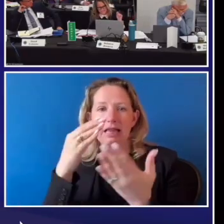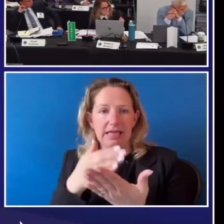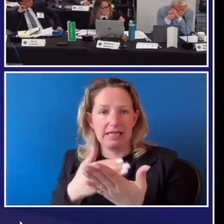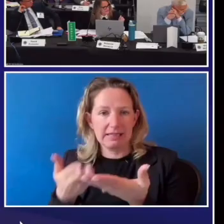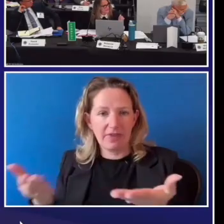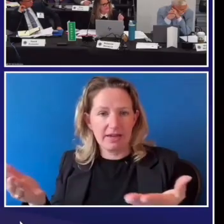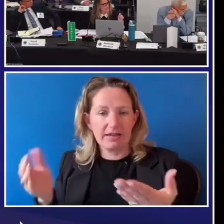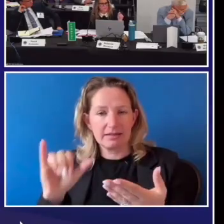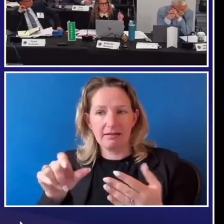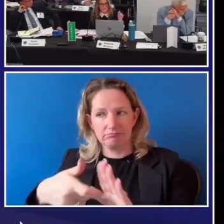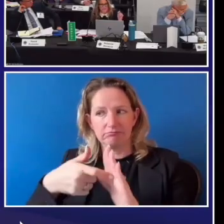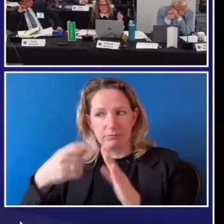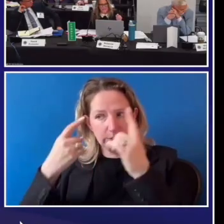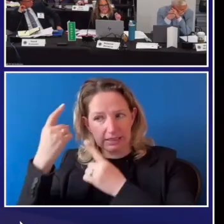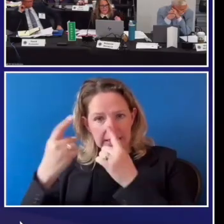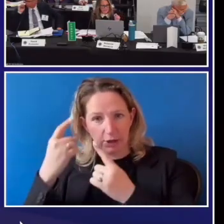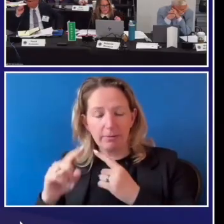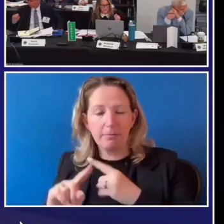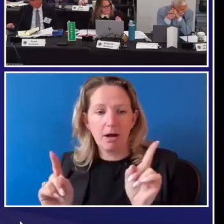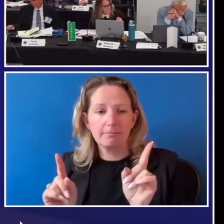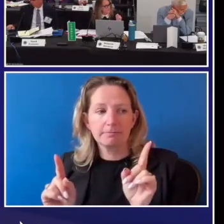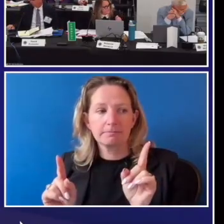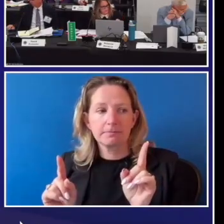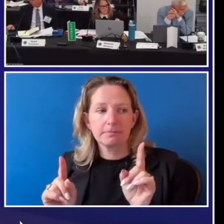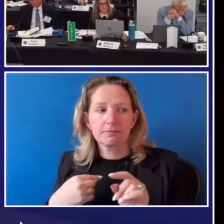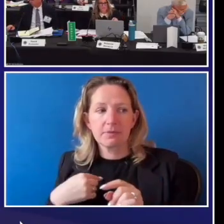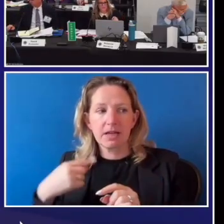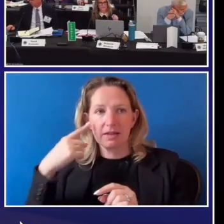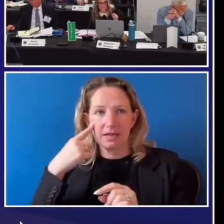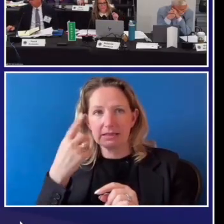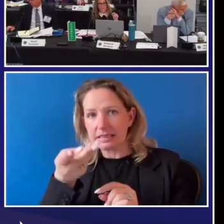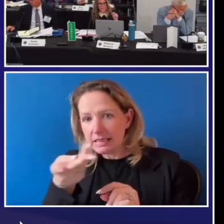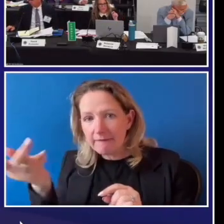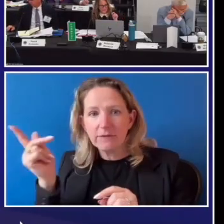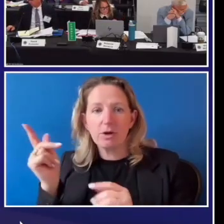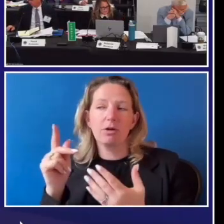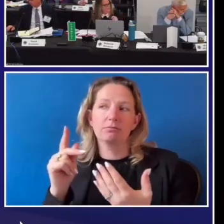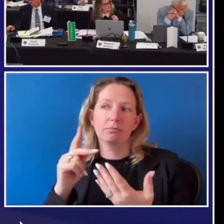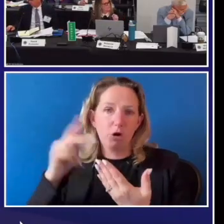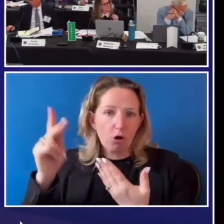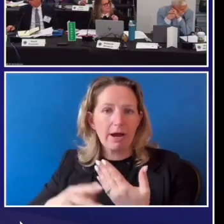But I, you know, I think there are several programmatics that will be impacted by this.